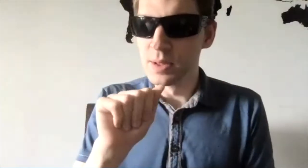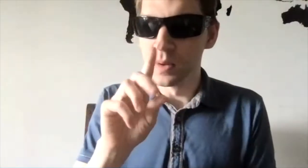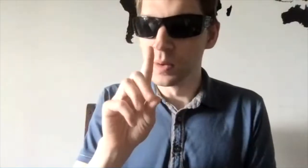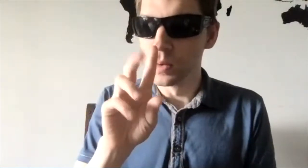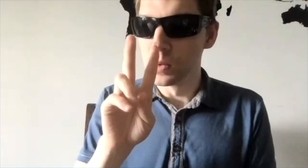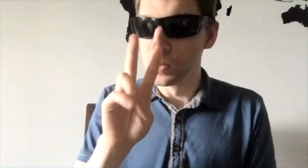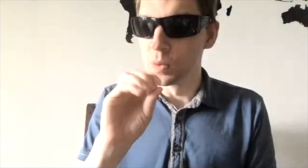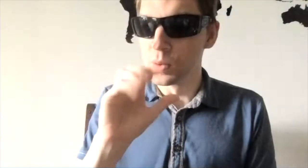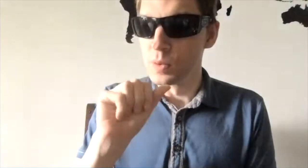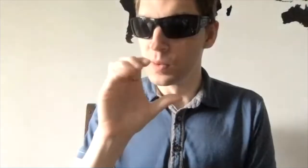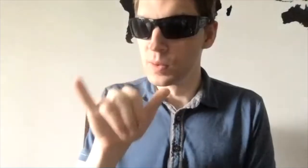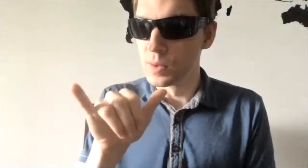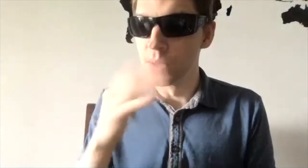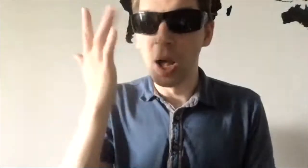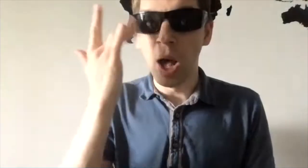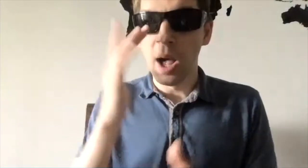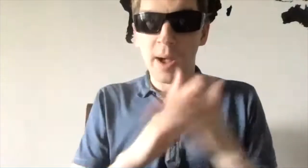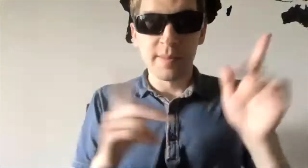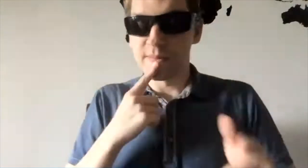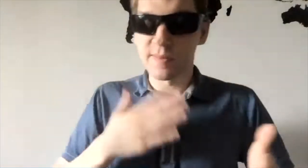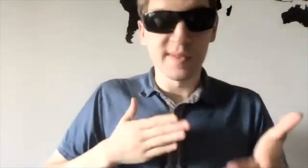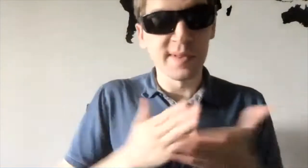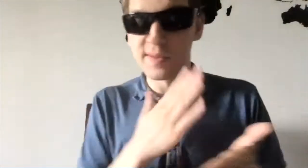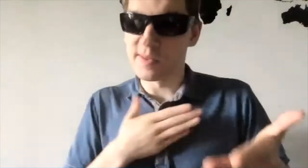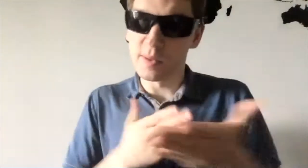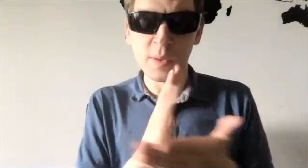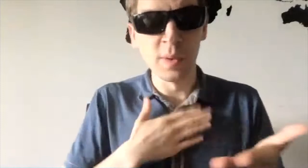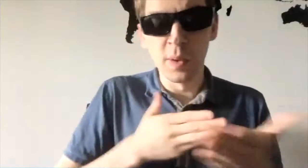(Jason) Yeah, that's where some people get confused with advocacy. They think it's just all about